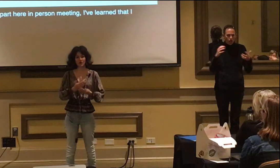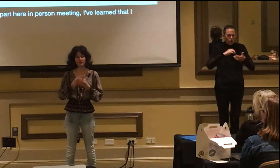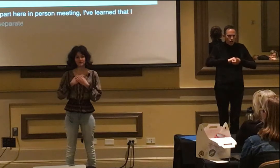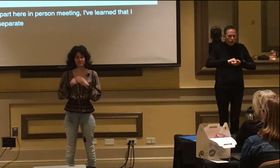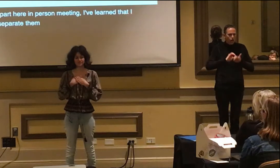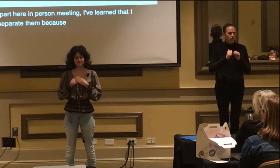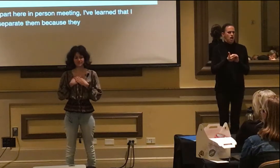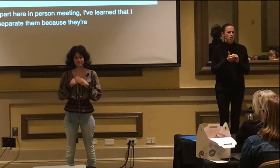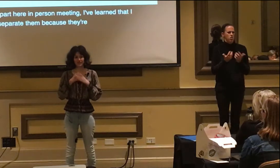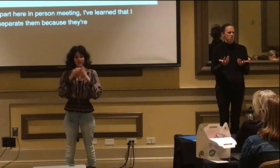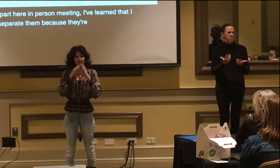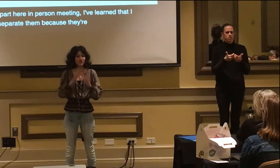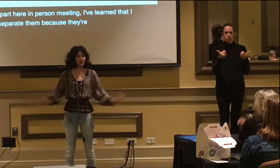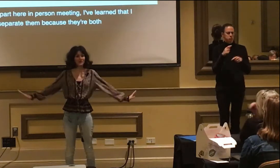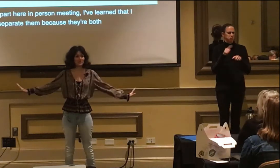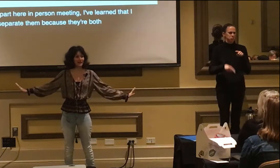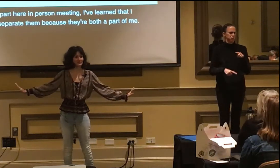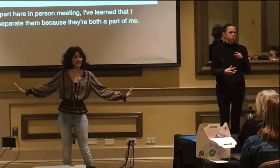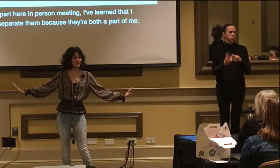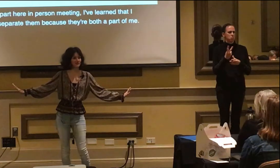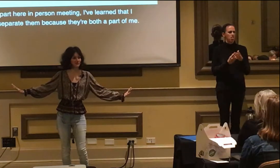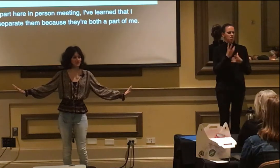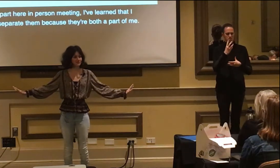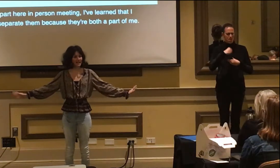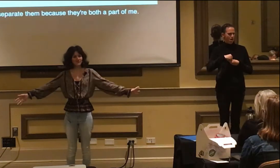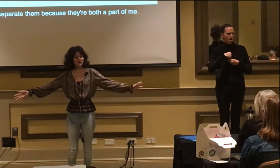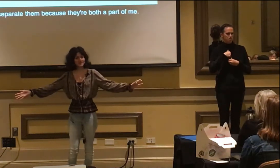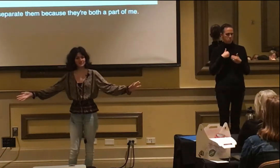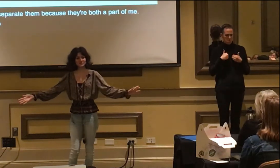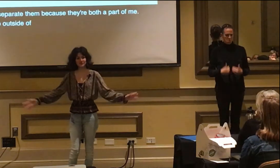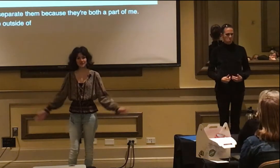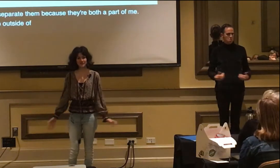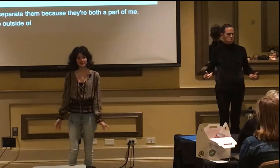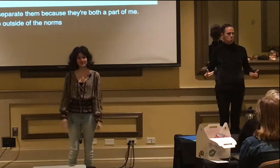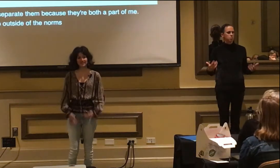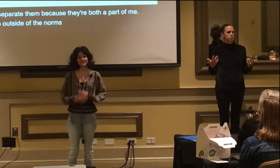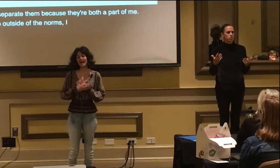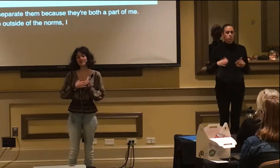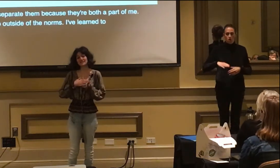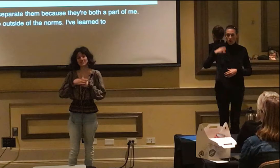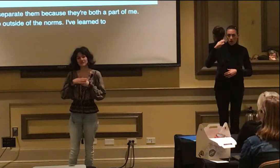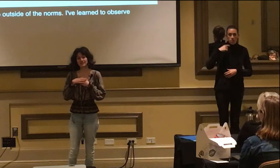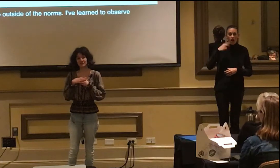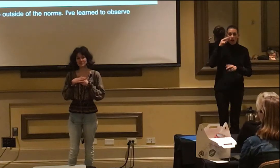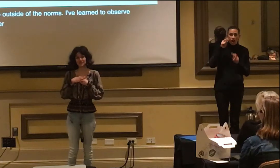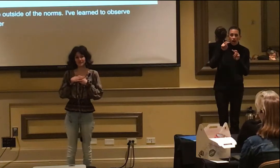because they are both a part of me. Growing up outside of the norms, I've learned to observe in others things that I myself cannot observe